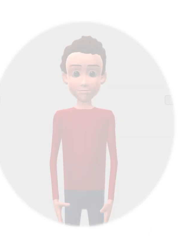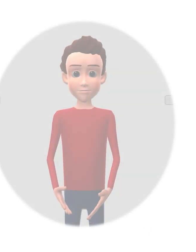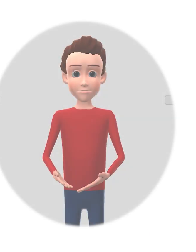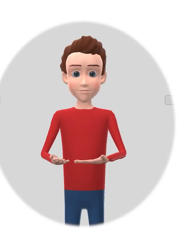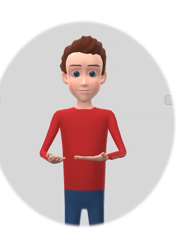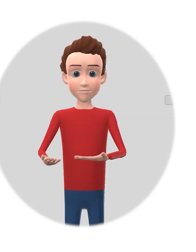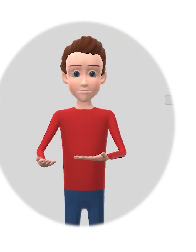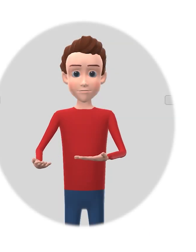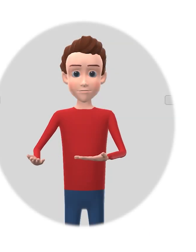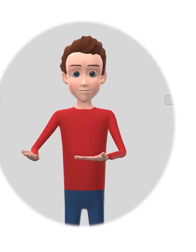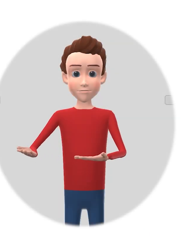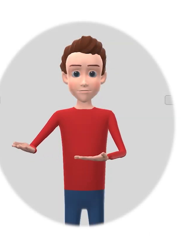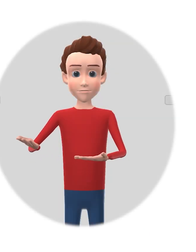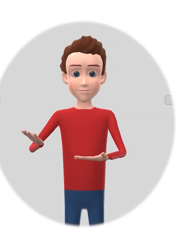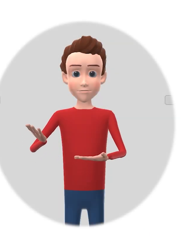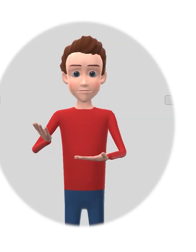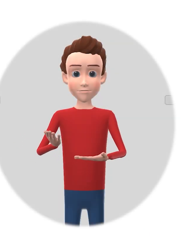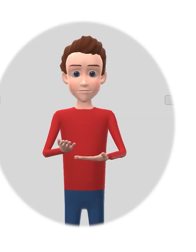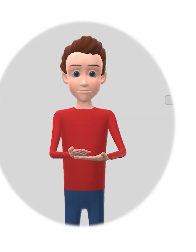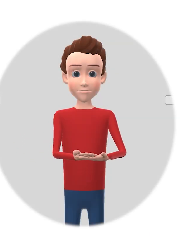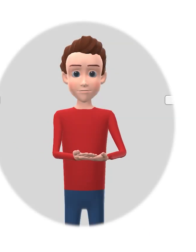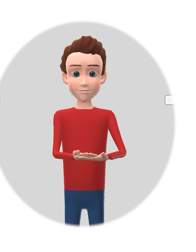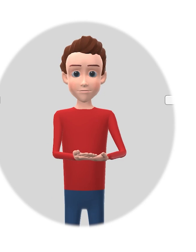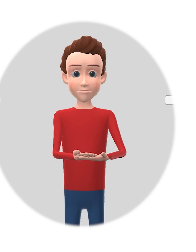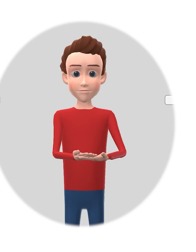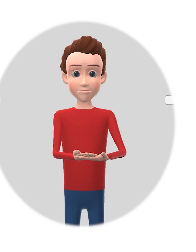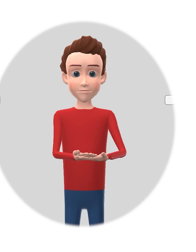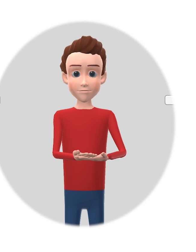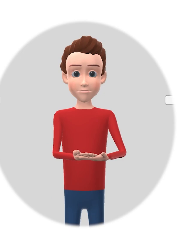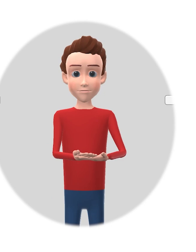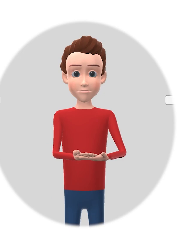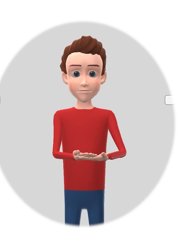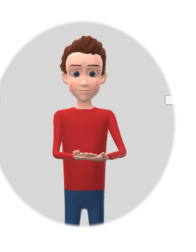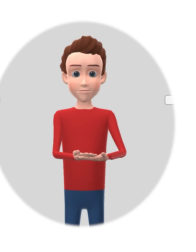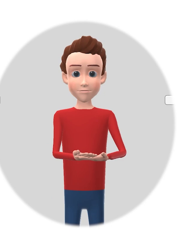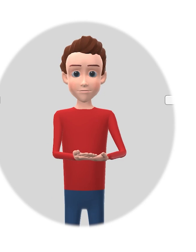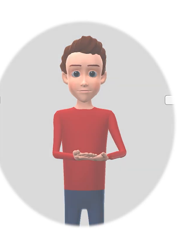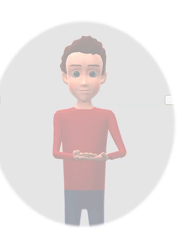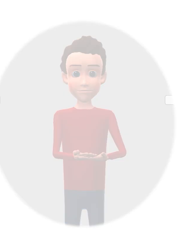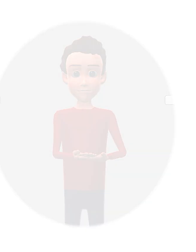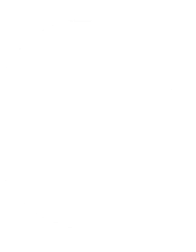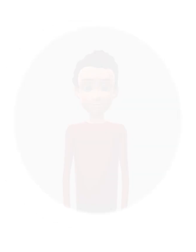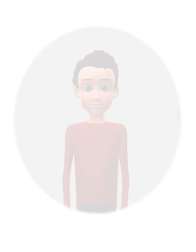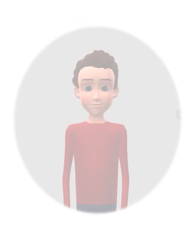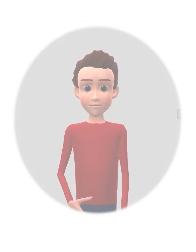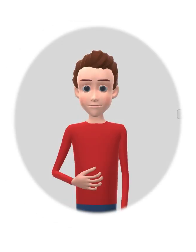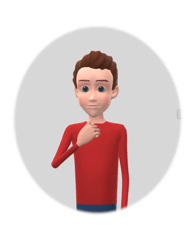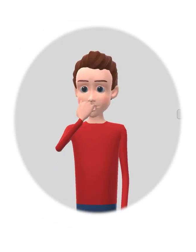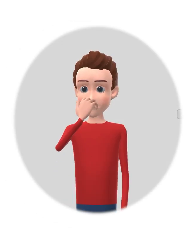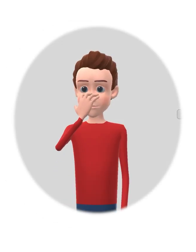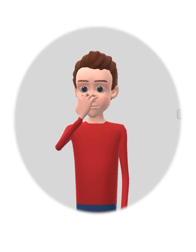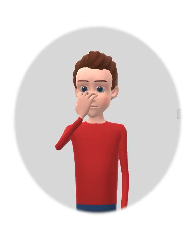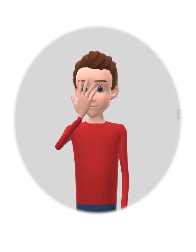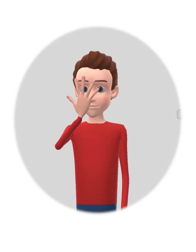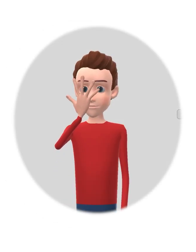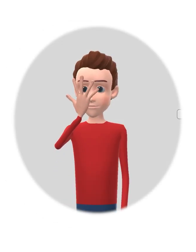would want to make to create signs. These signs are used in the TechWhiz Dictionary to communicate the definition